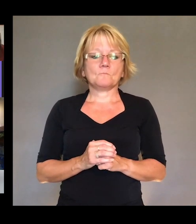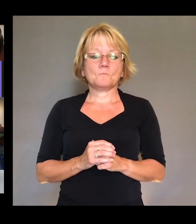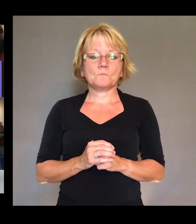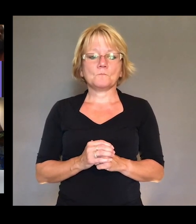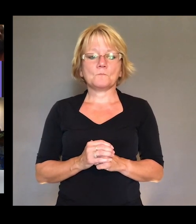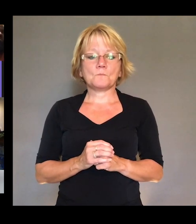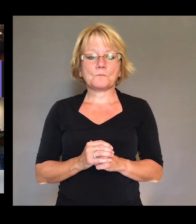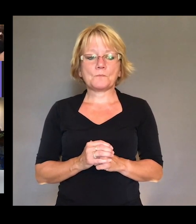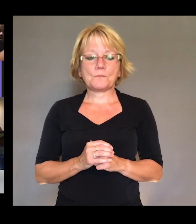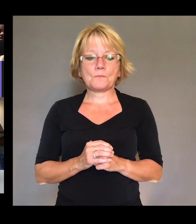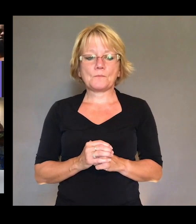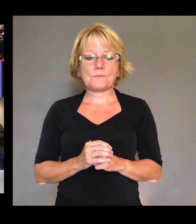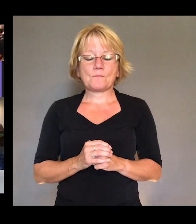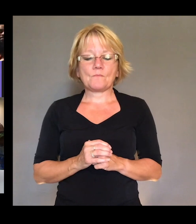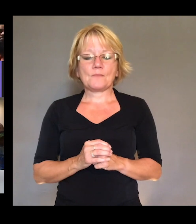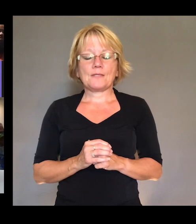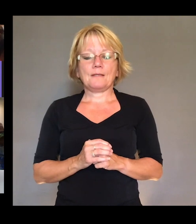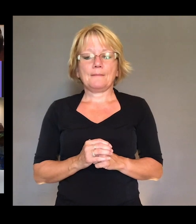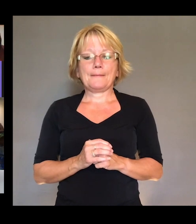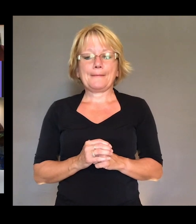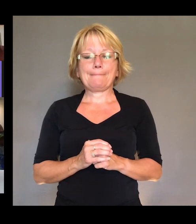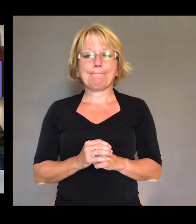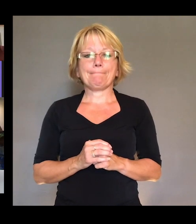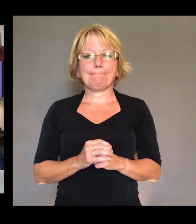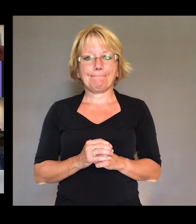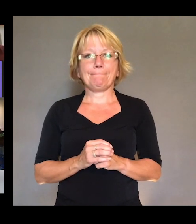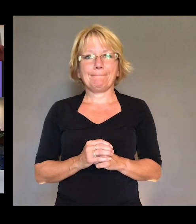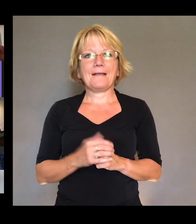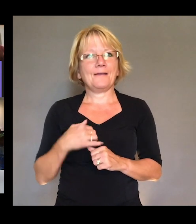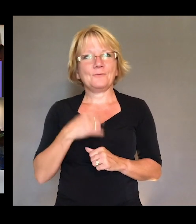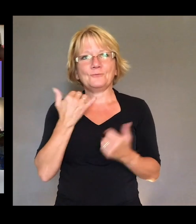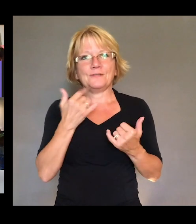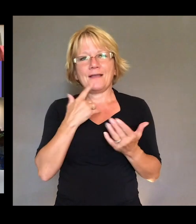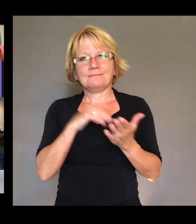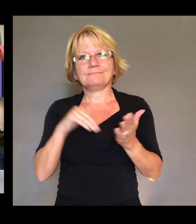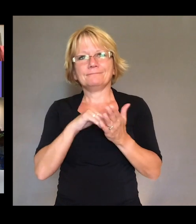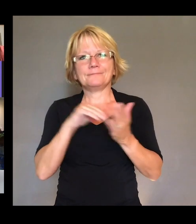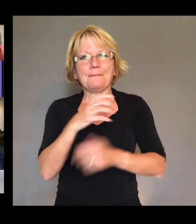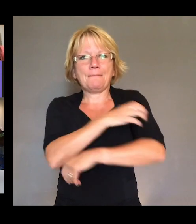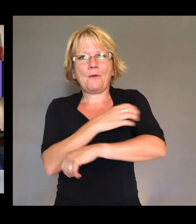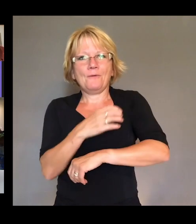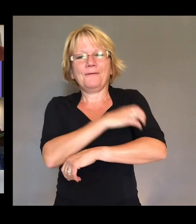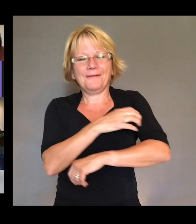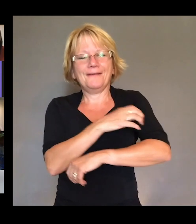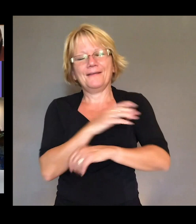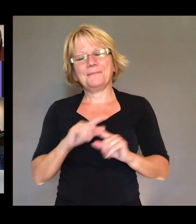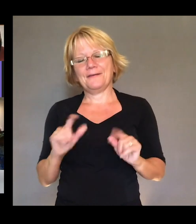Okay. So I just wanna tell you how powerful, and I've used the word powerful a hundred times a day, because that's what it feels.